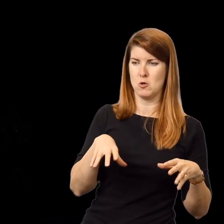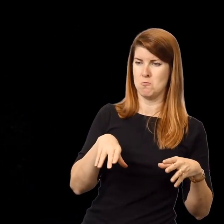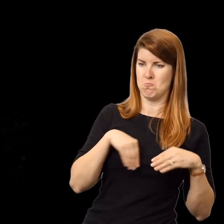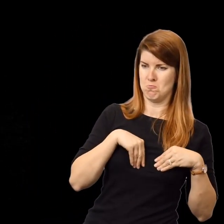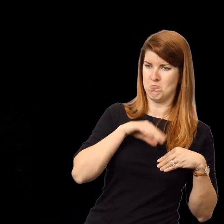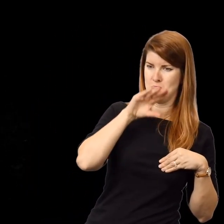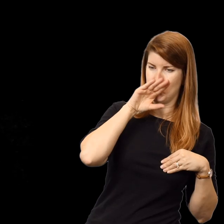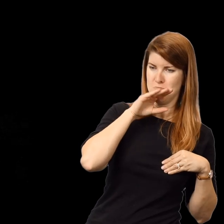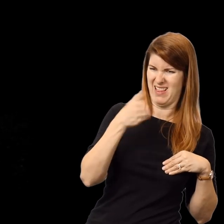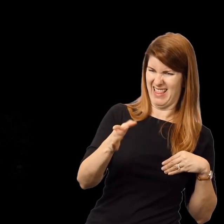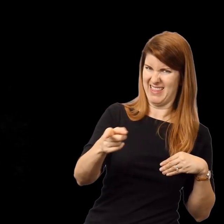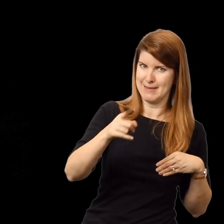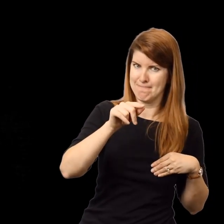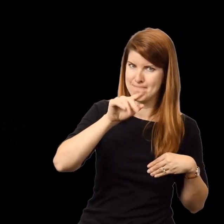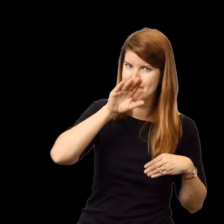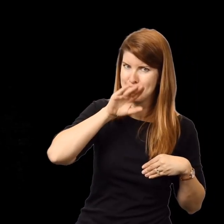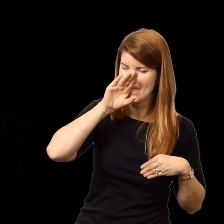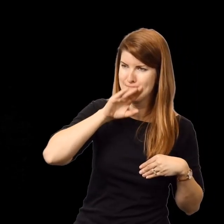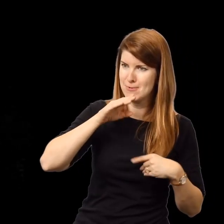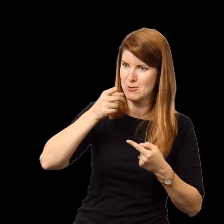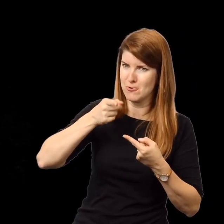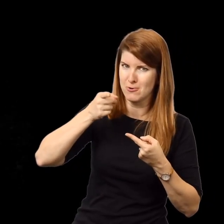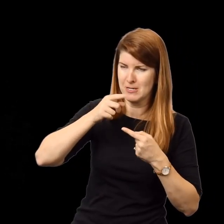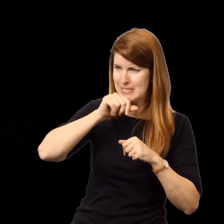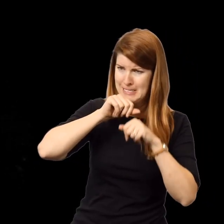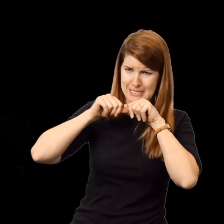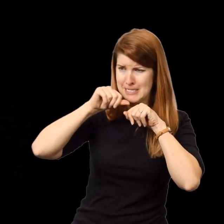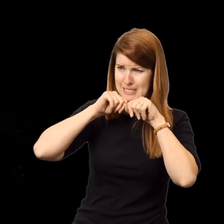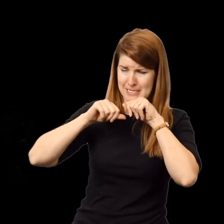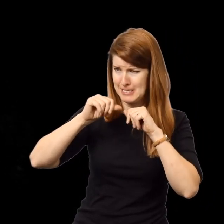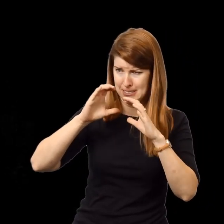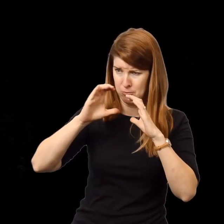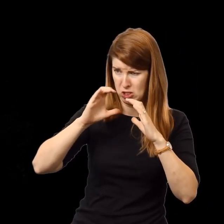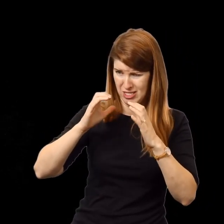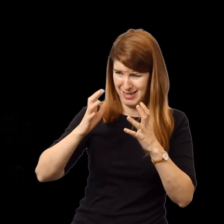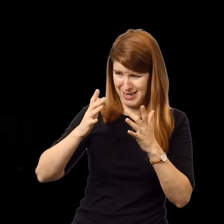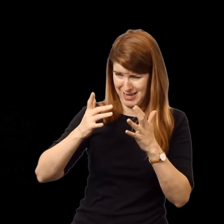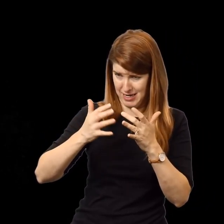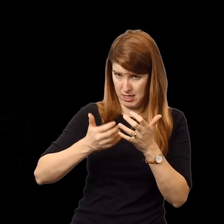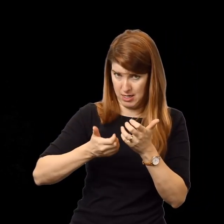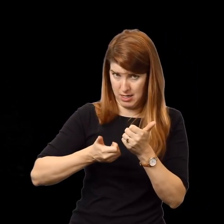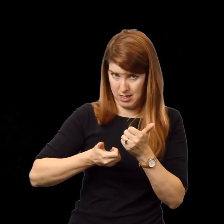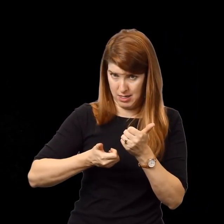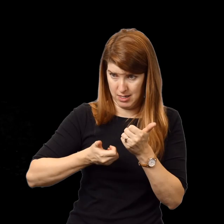and help our children tolerate the frustration of struggling through with communication